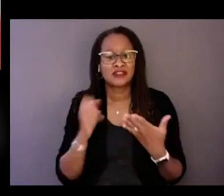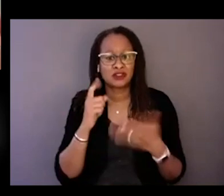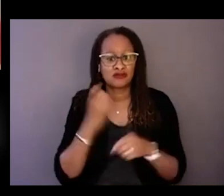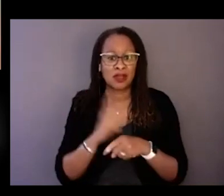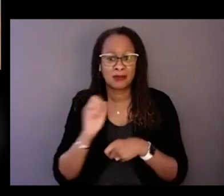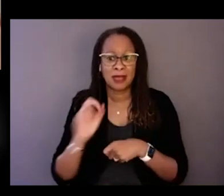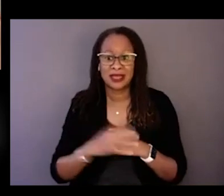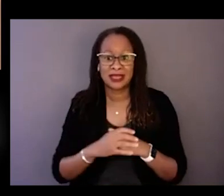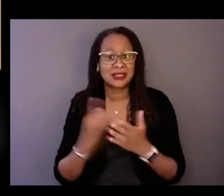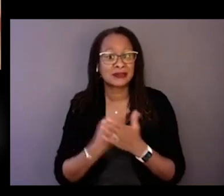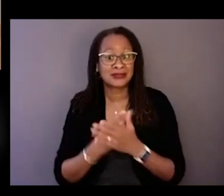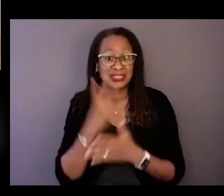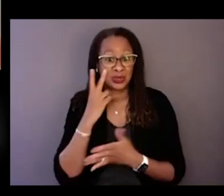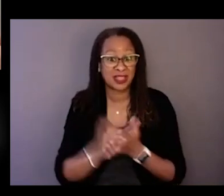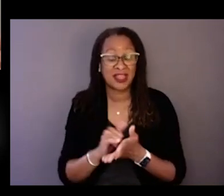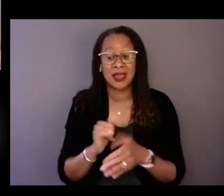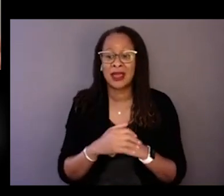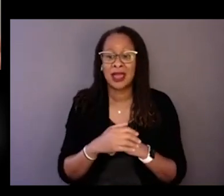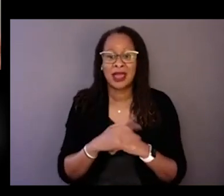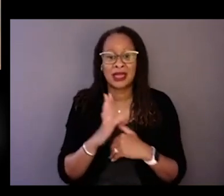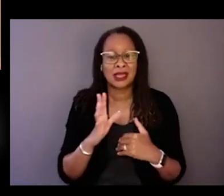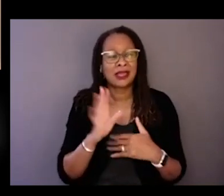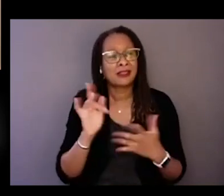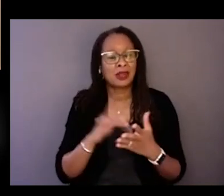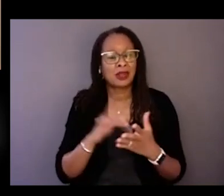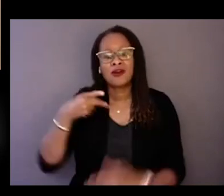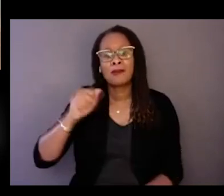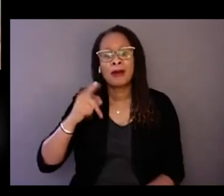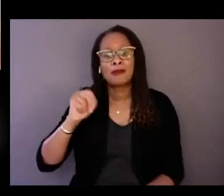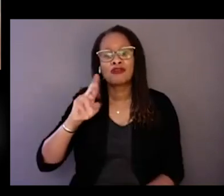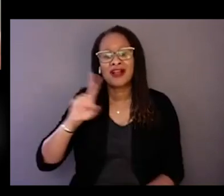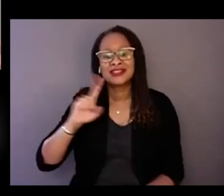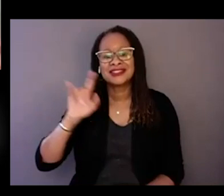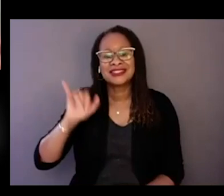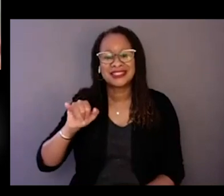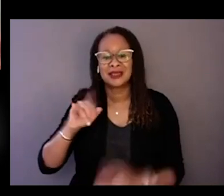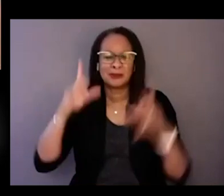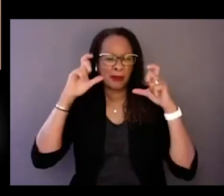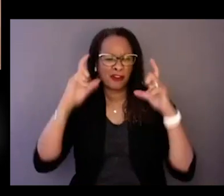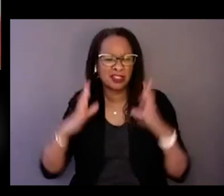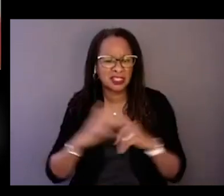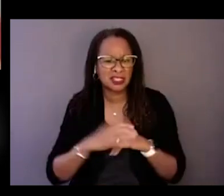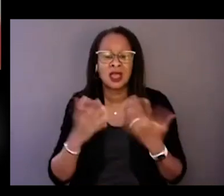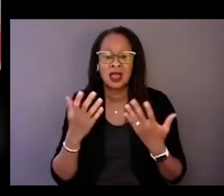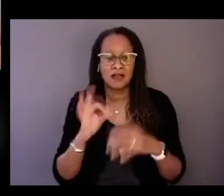And you see that at times, even in the paparazzi footage which can be incredibly horrifying, there are moments